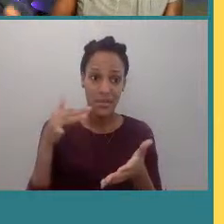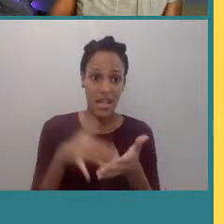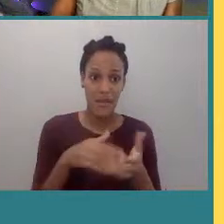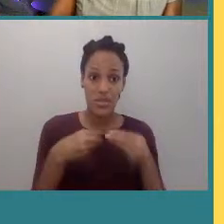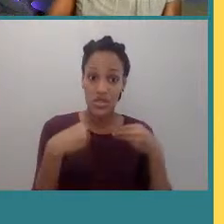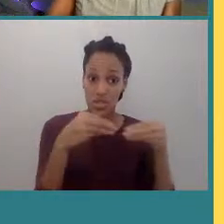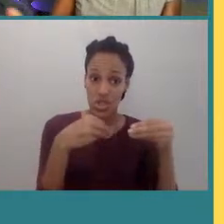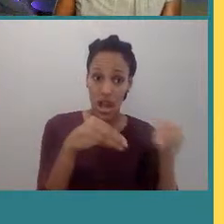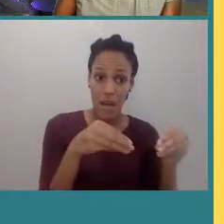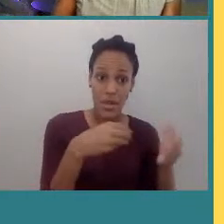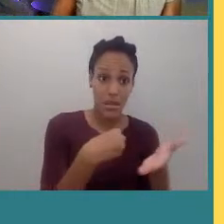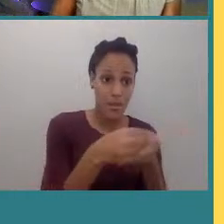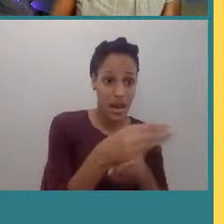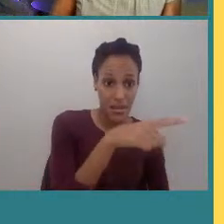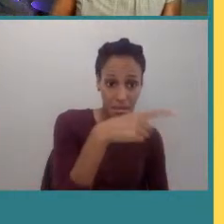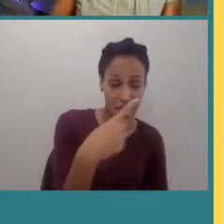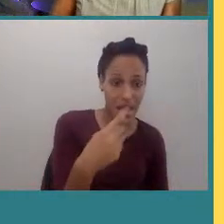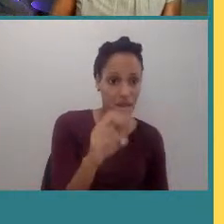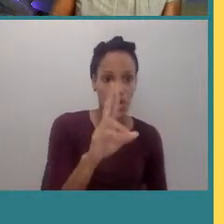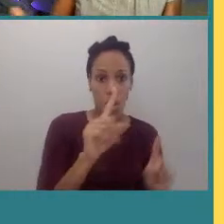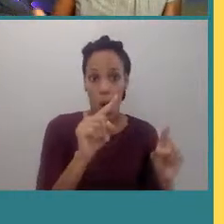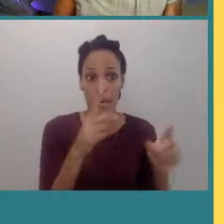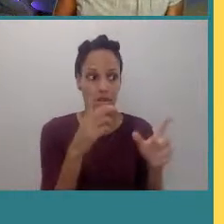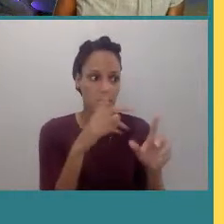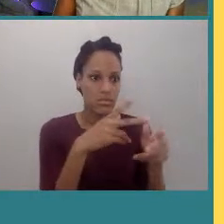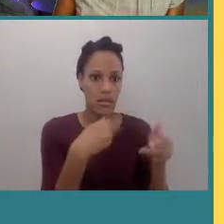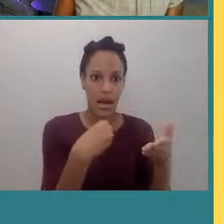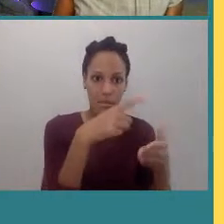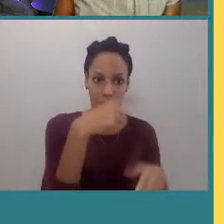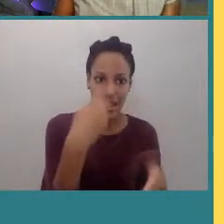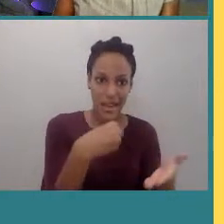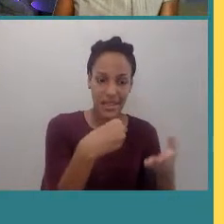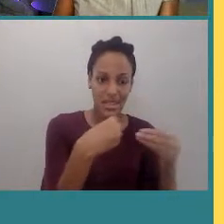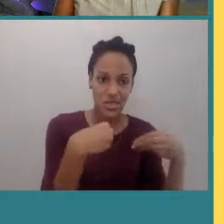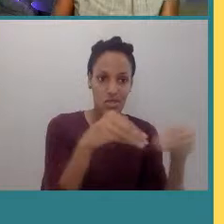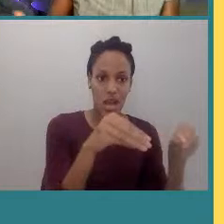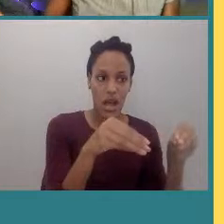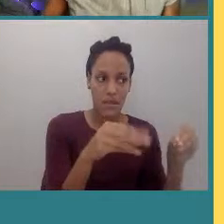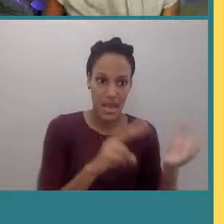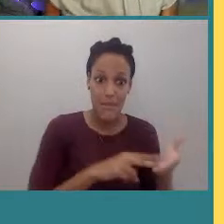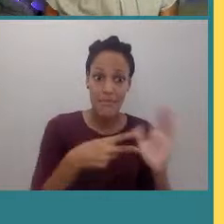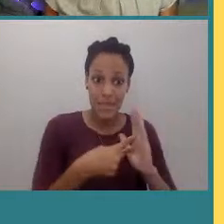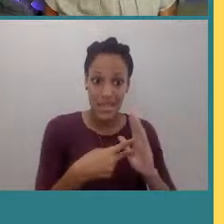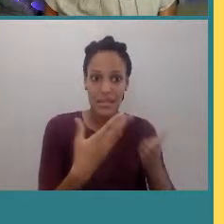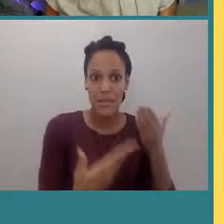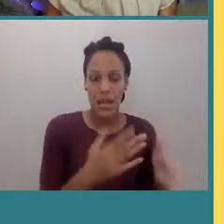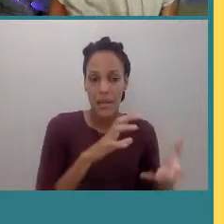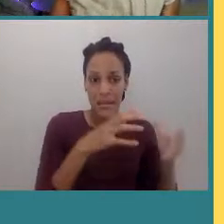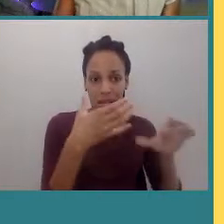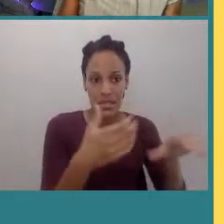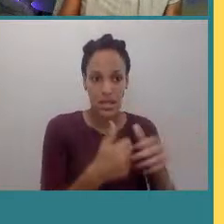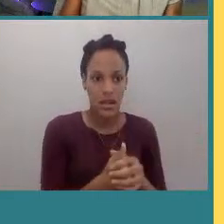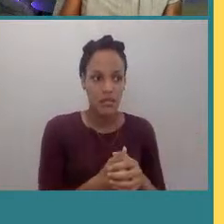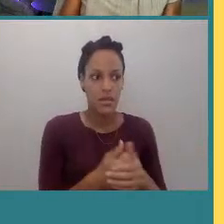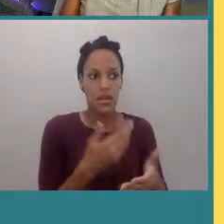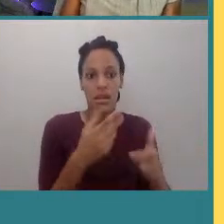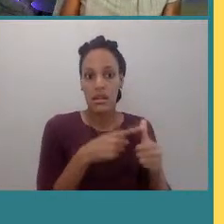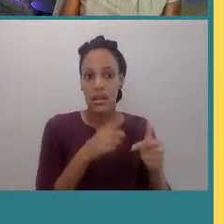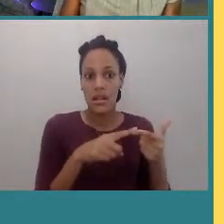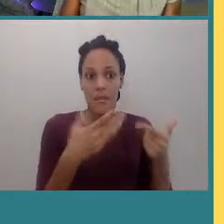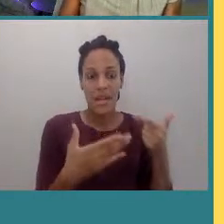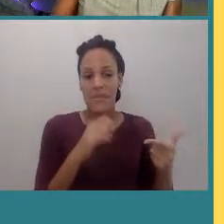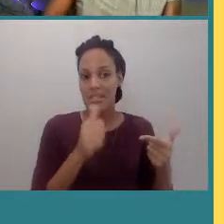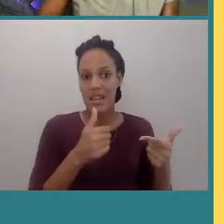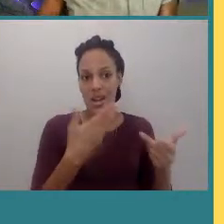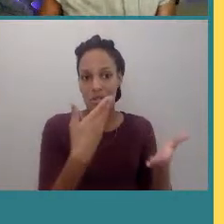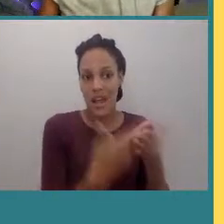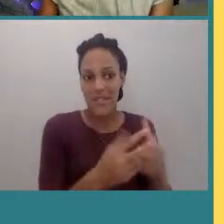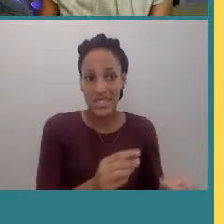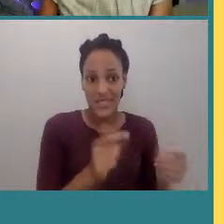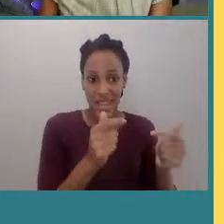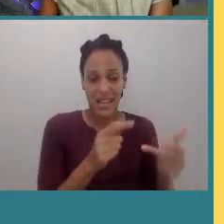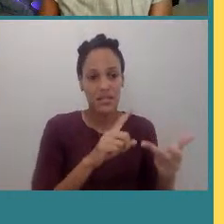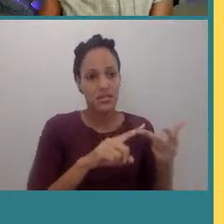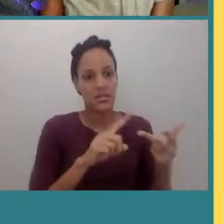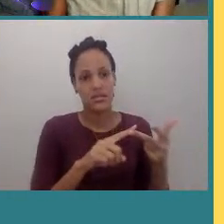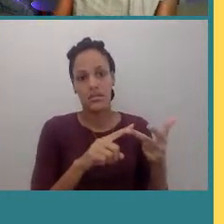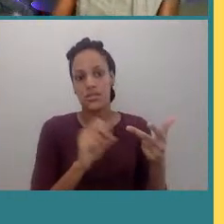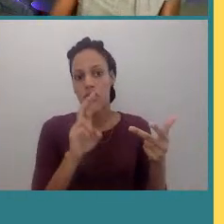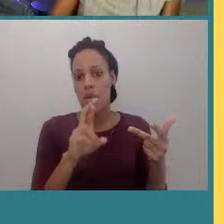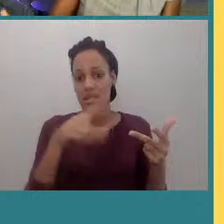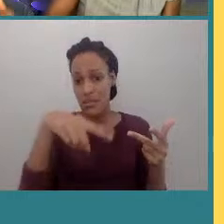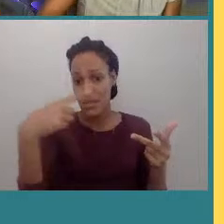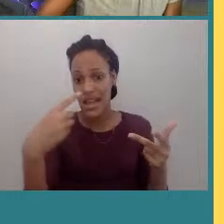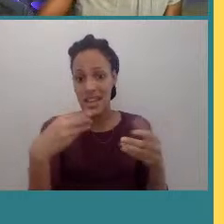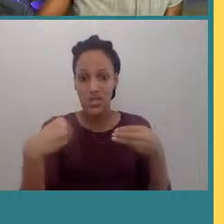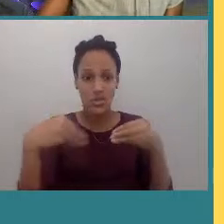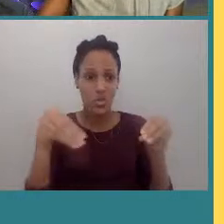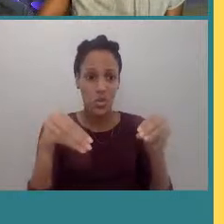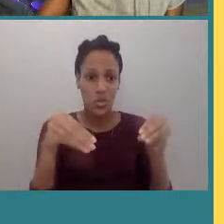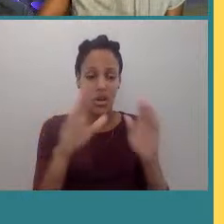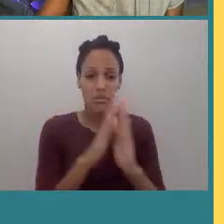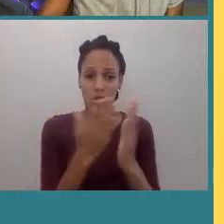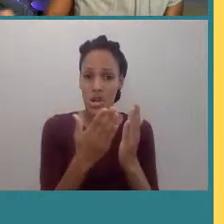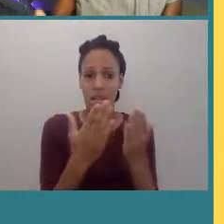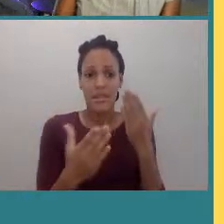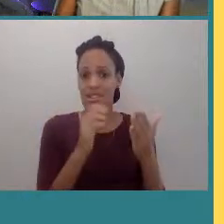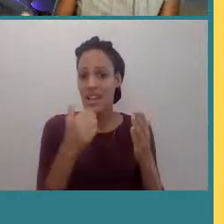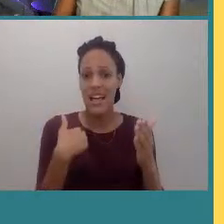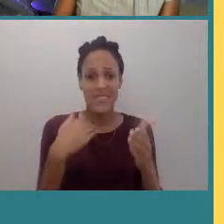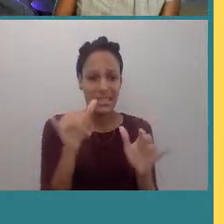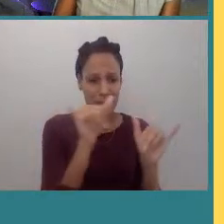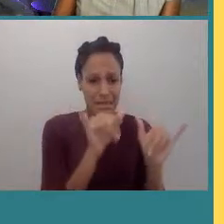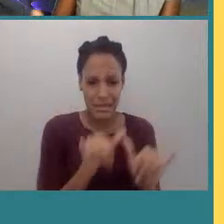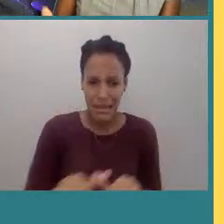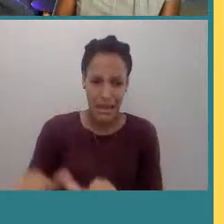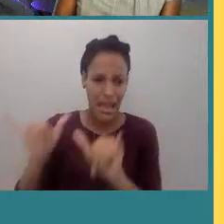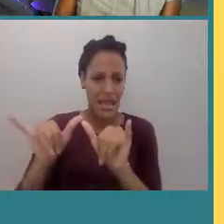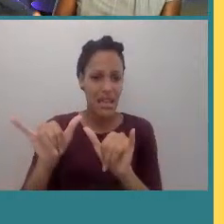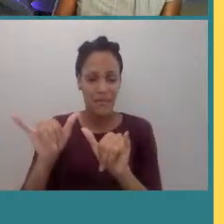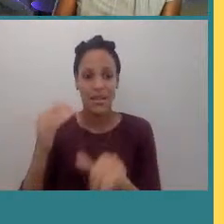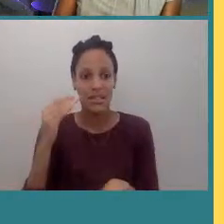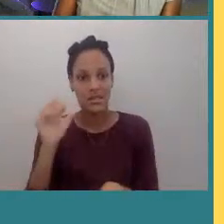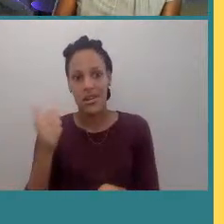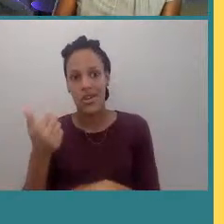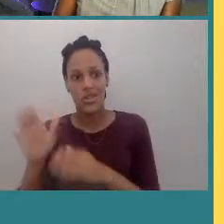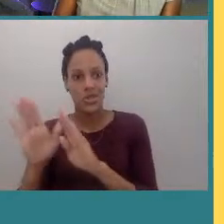it may mean your order gets messed up or your Amazon order gets messed up but if you get